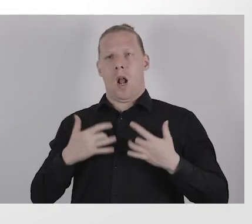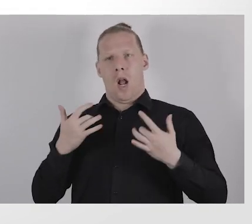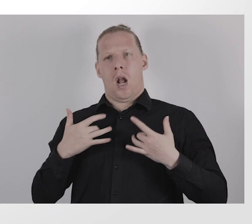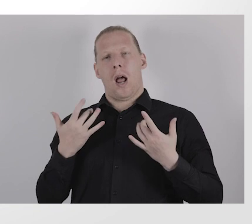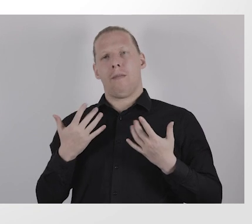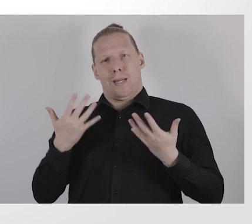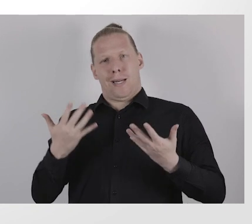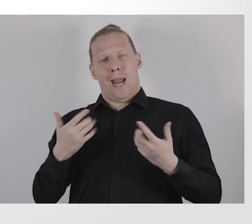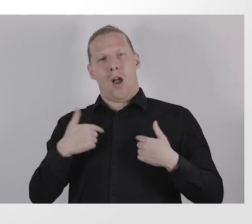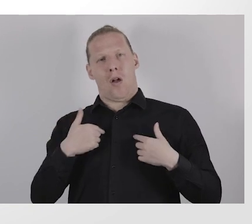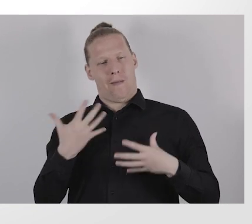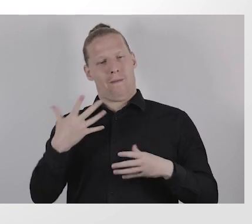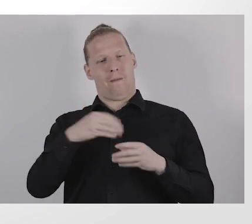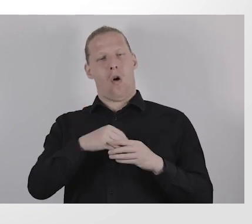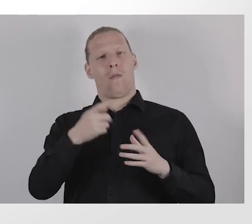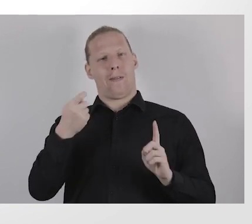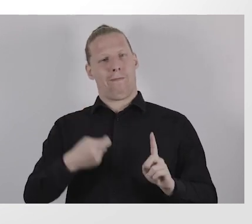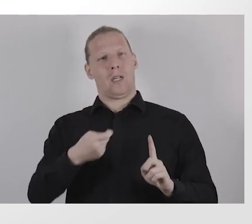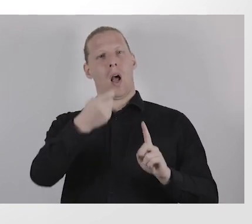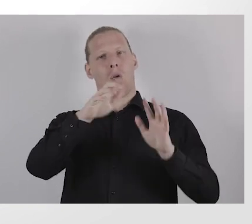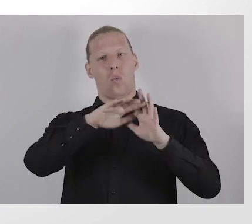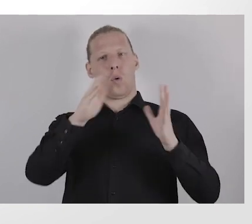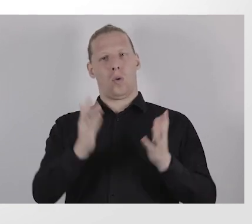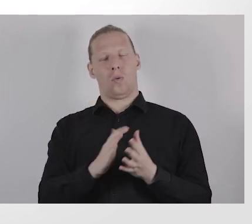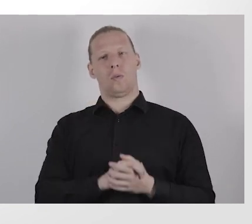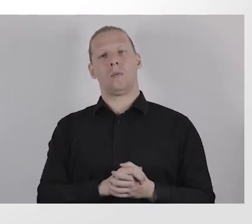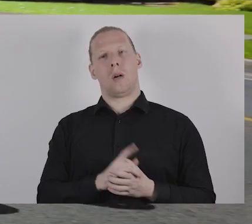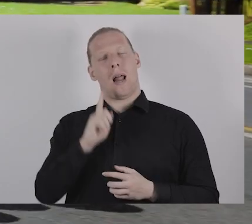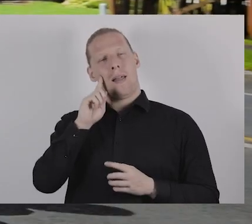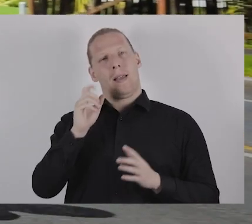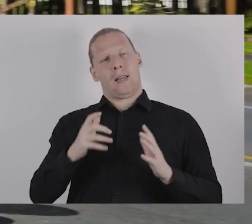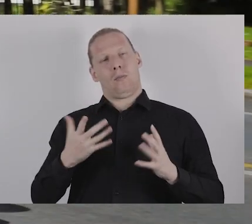even more so now in whakairo. I think we grow up in a world where, you know,